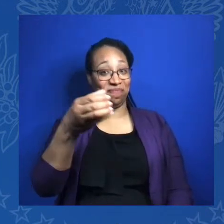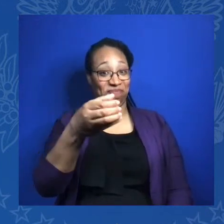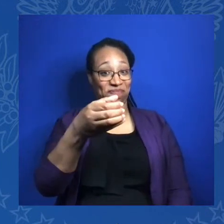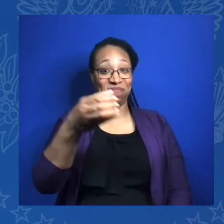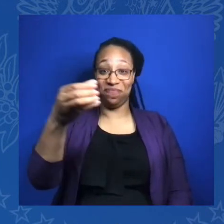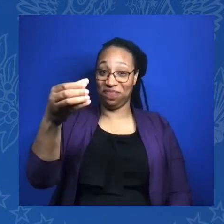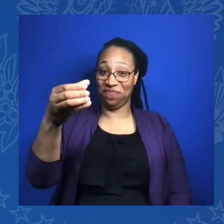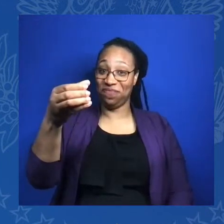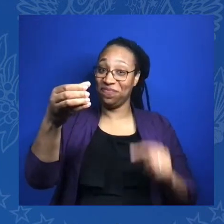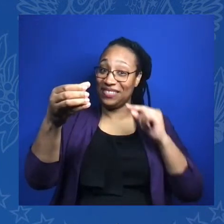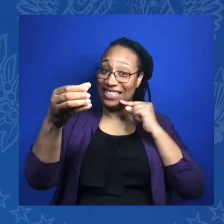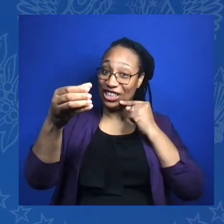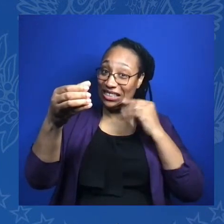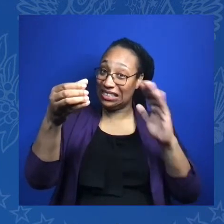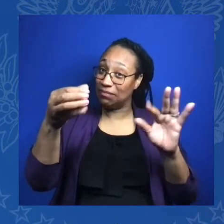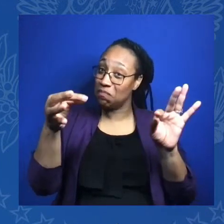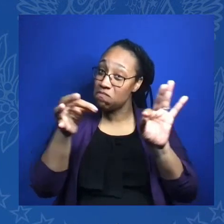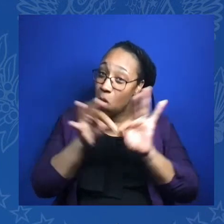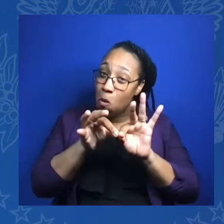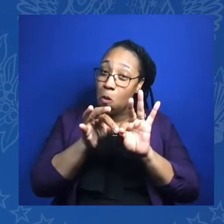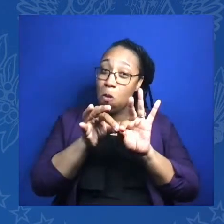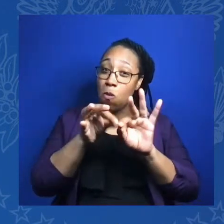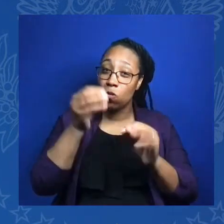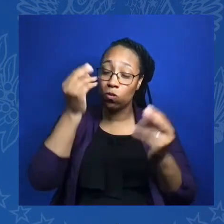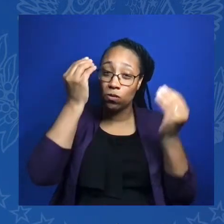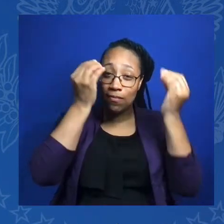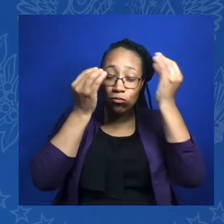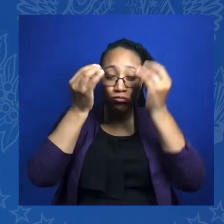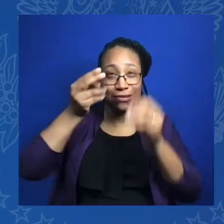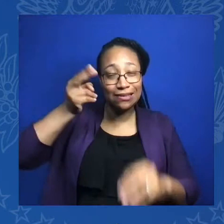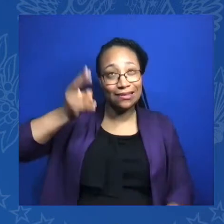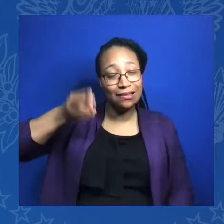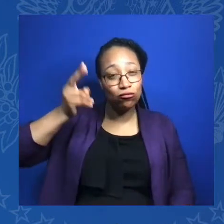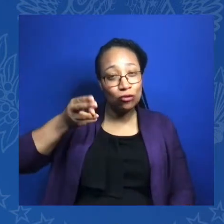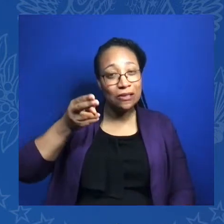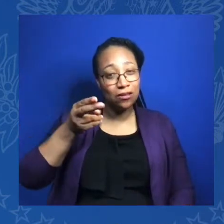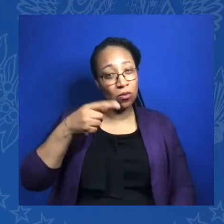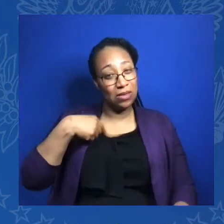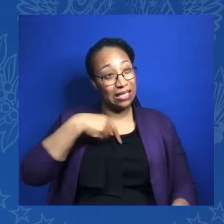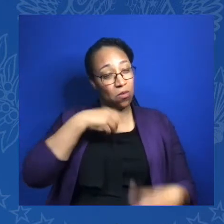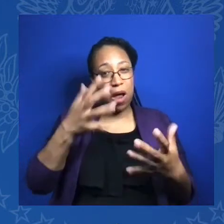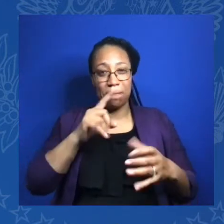let us commit that we'll be a nation that will embrace light over darkness,